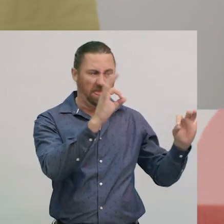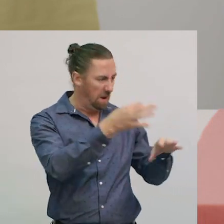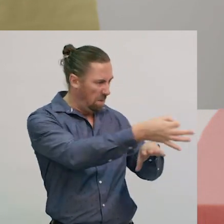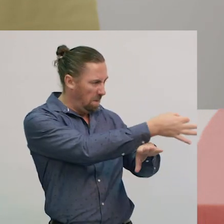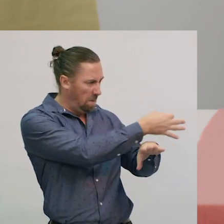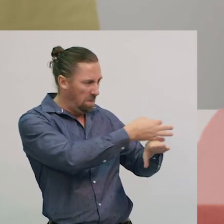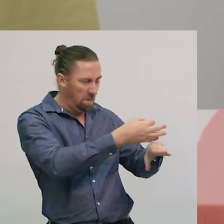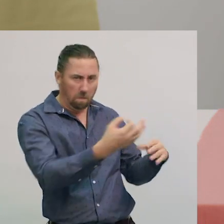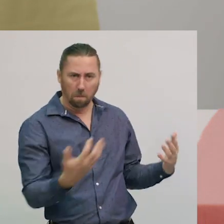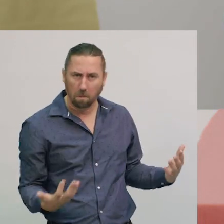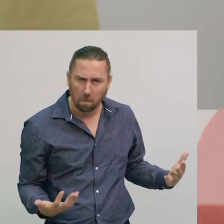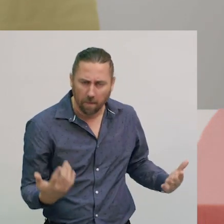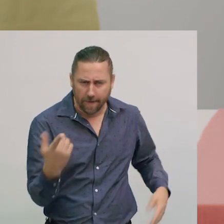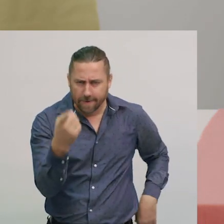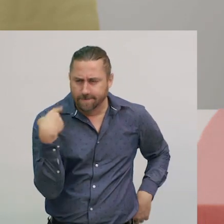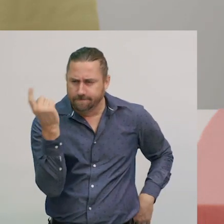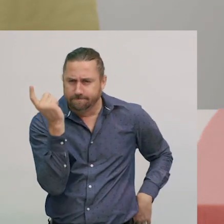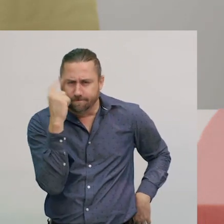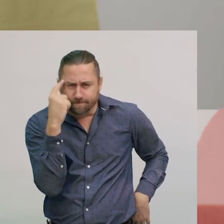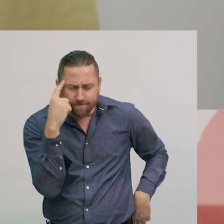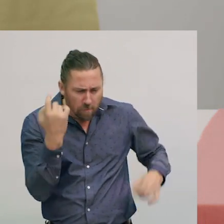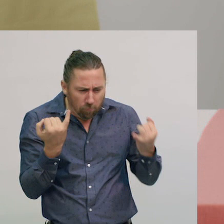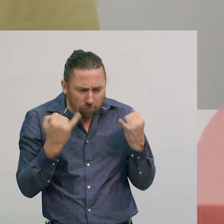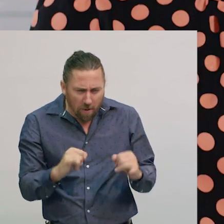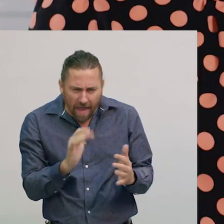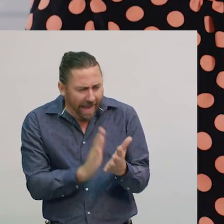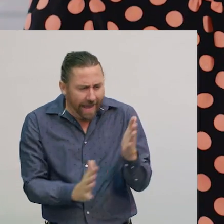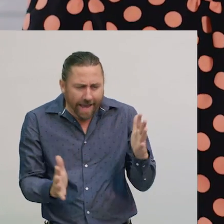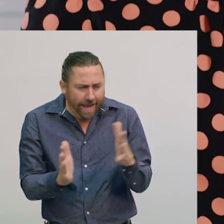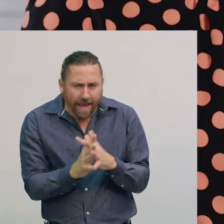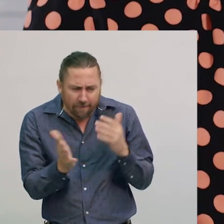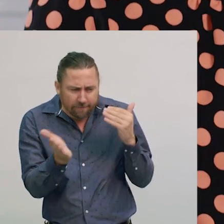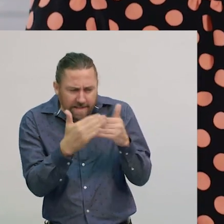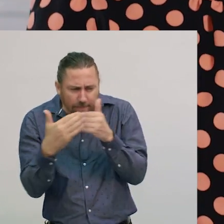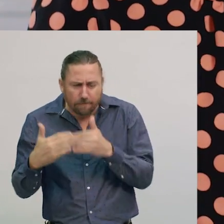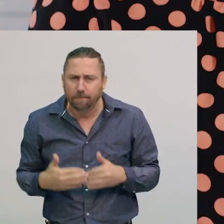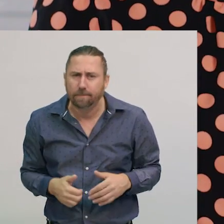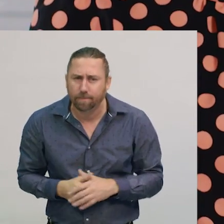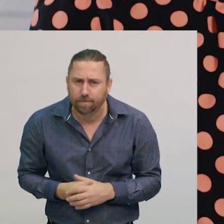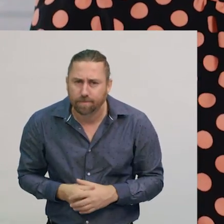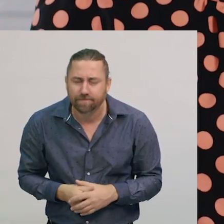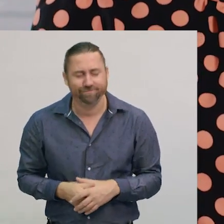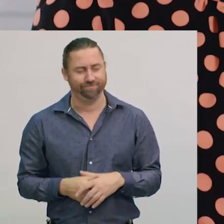I wonder if we can work out what went wrong. Don’t worry, Kristen. We all make mistakes.